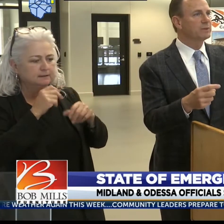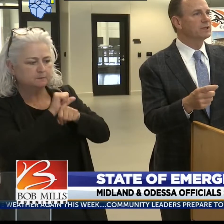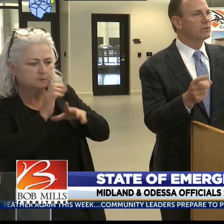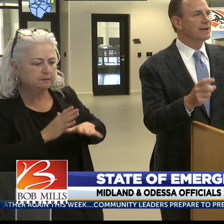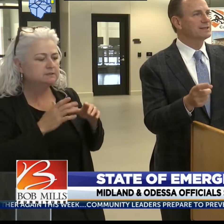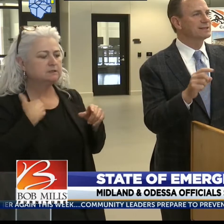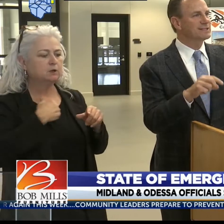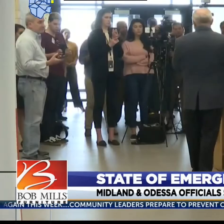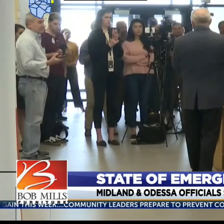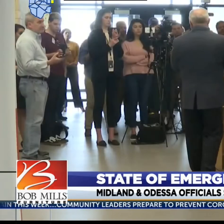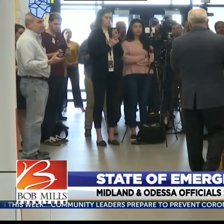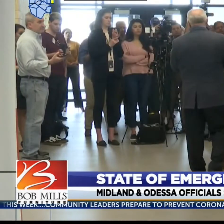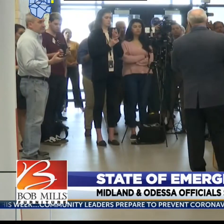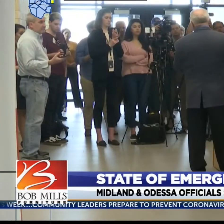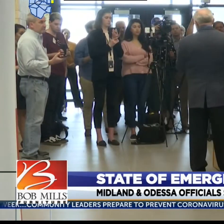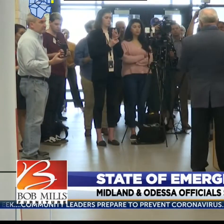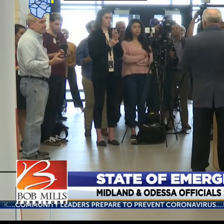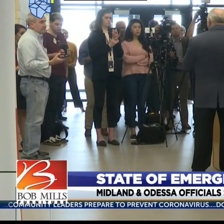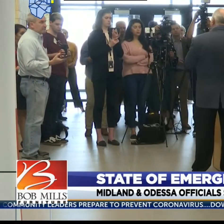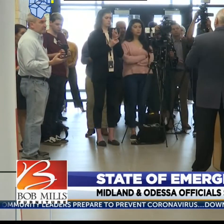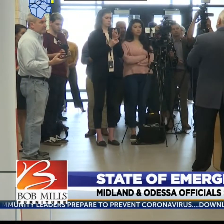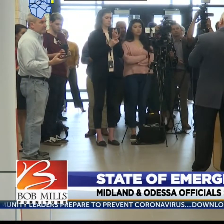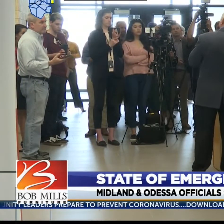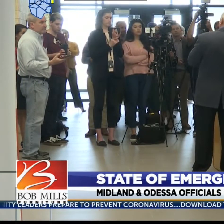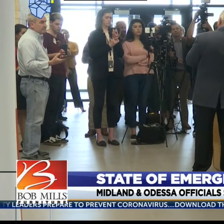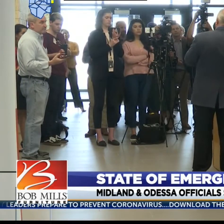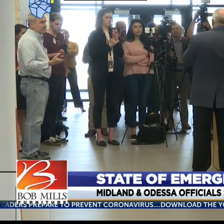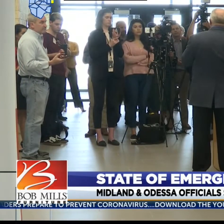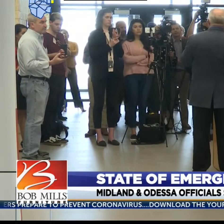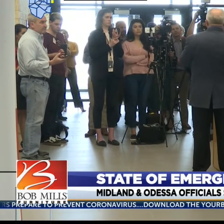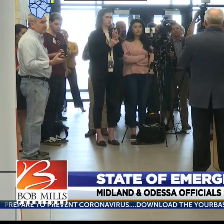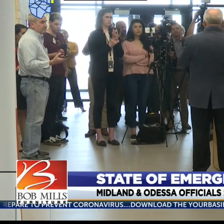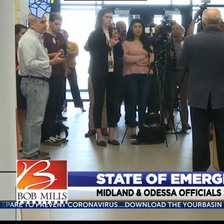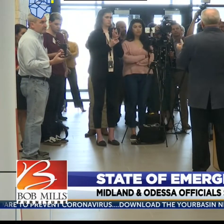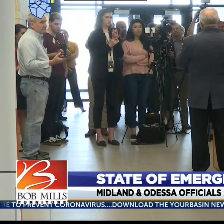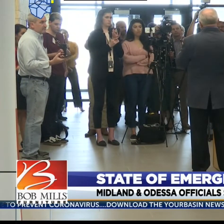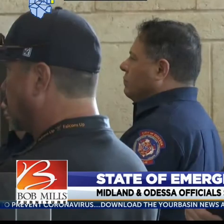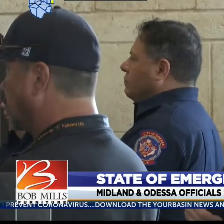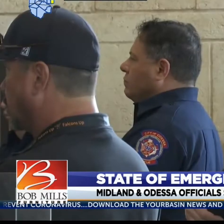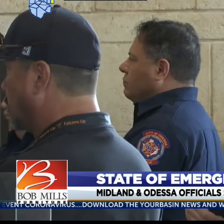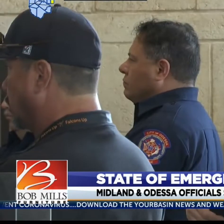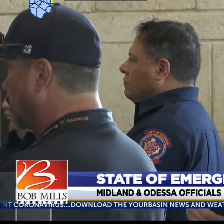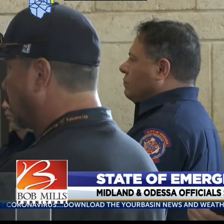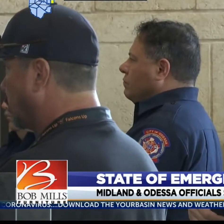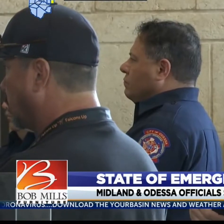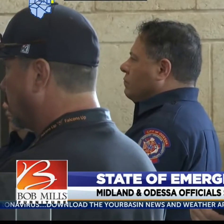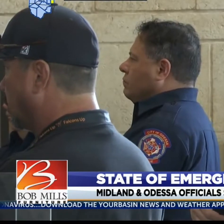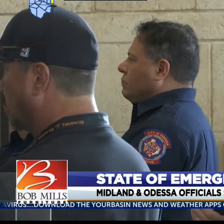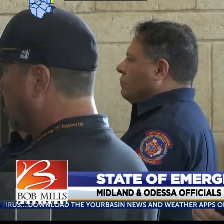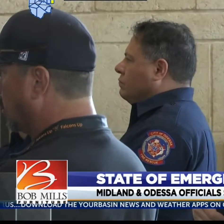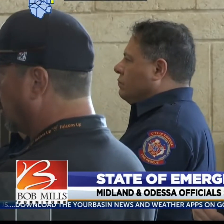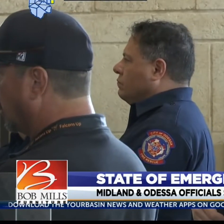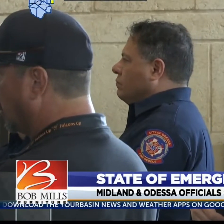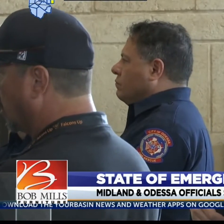ARRANGES OR ENCOURAGES A GATHERING IN VIOLATION OF THIS DECLARATION AND